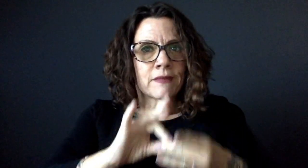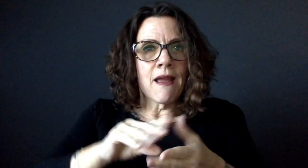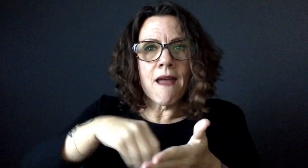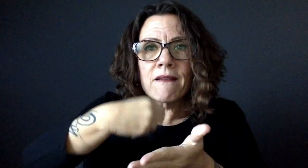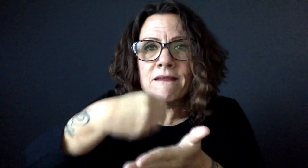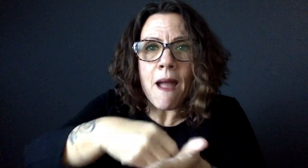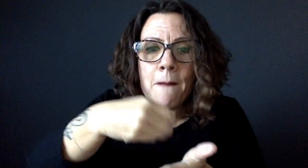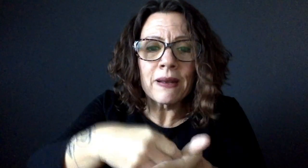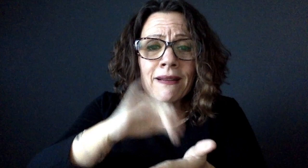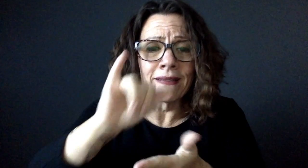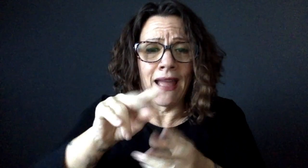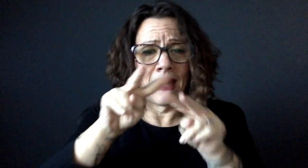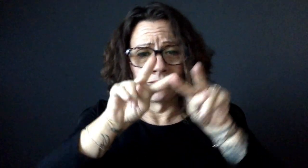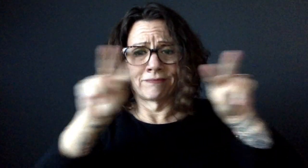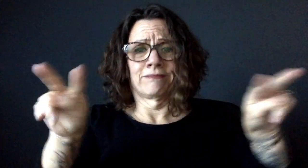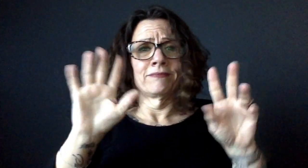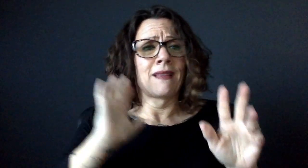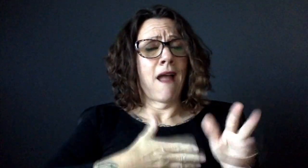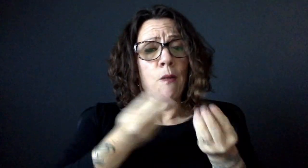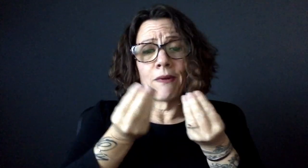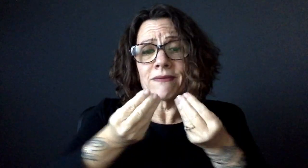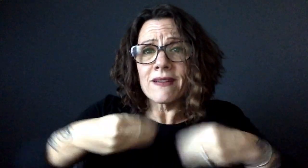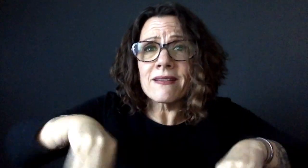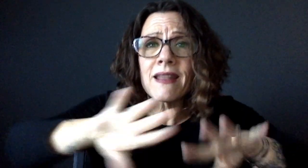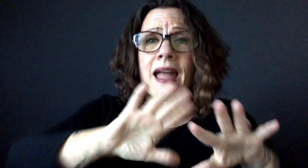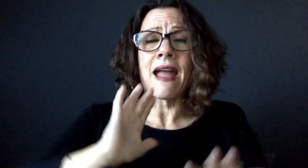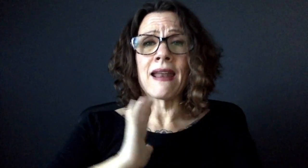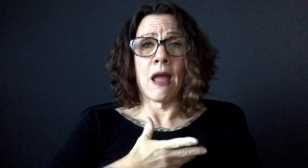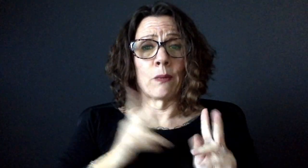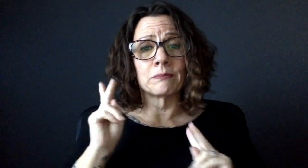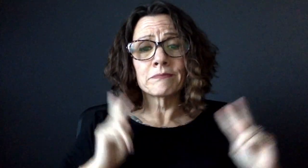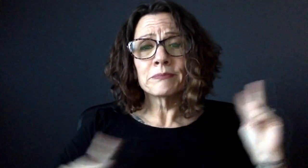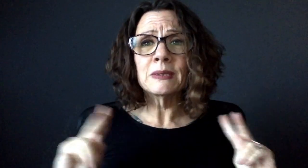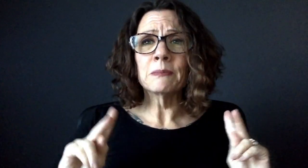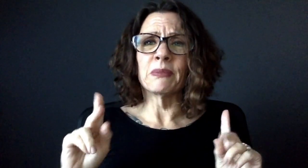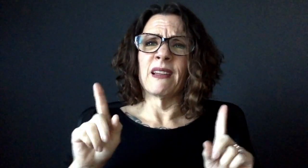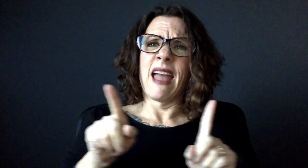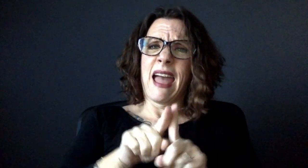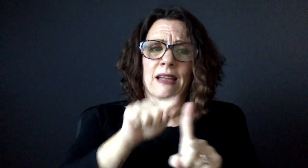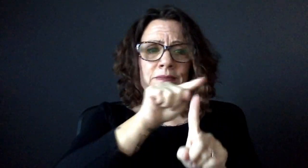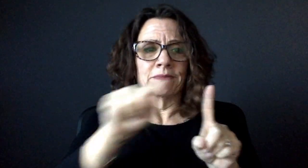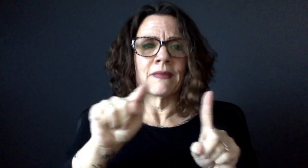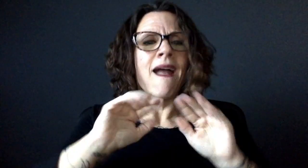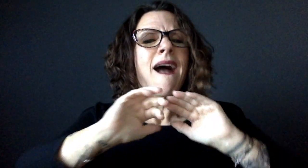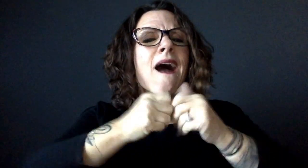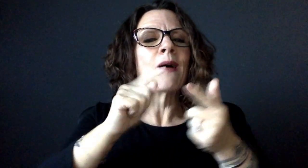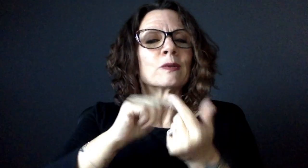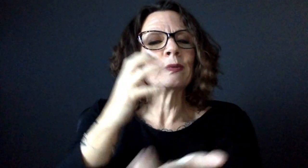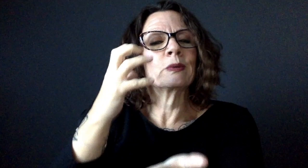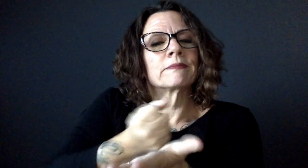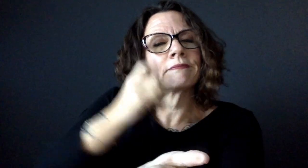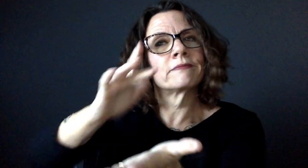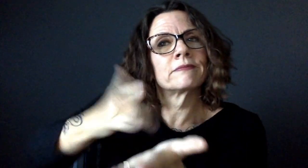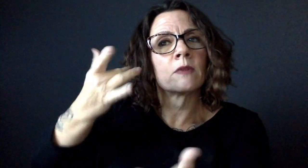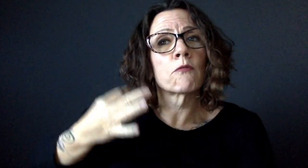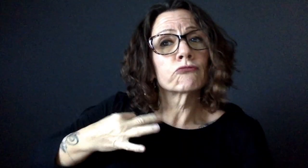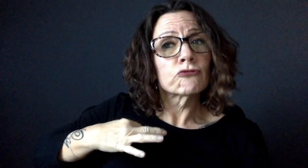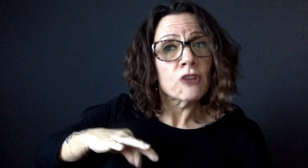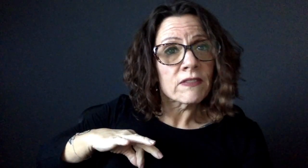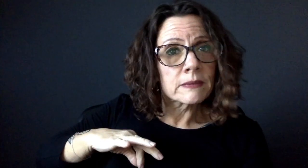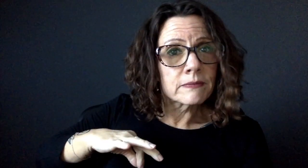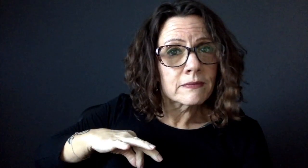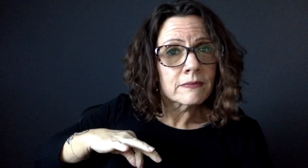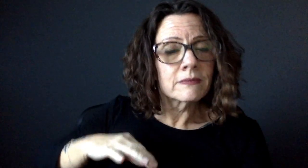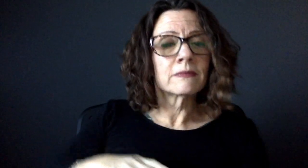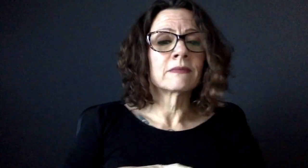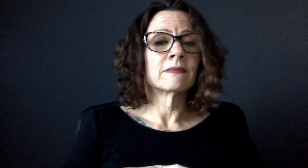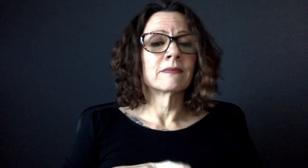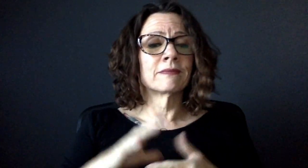in an economy that sees land and human as components of profit,